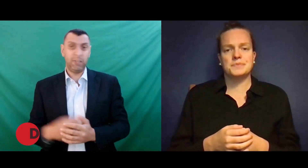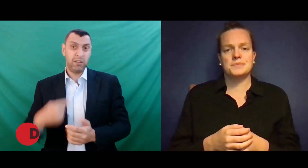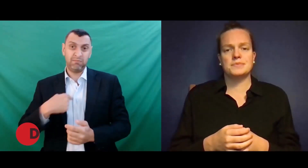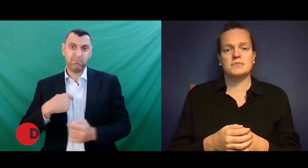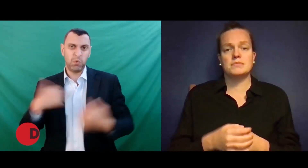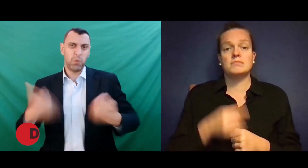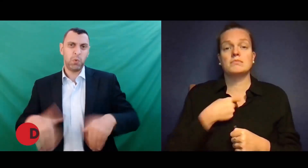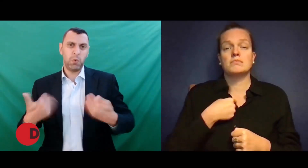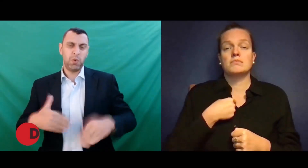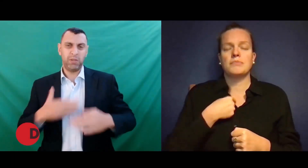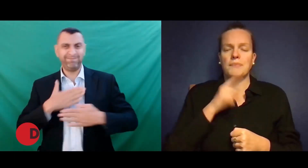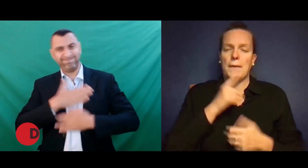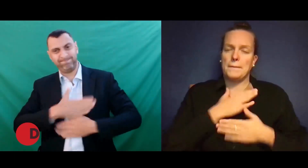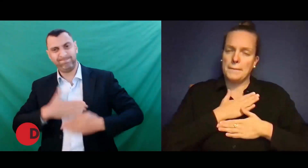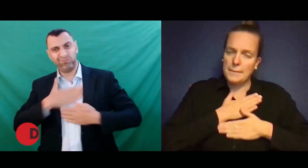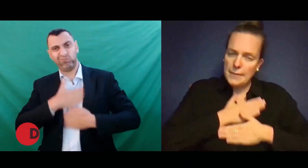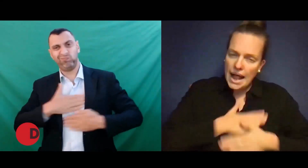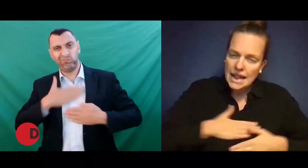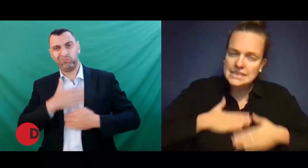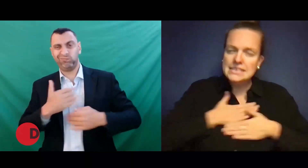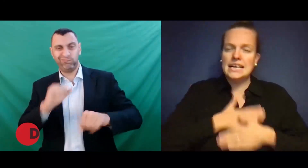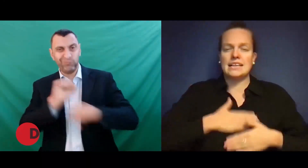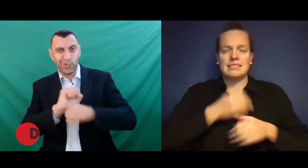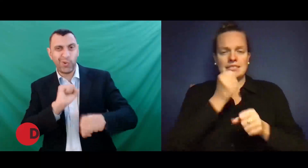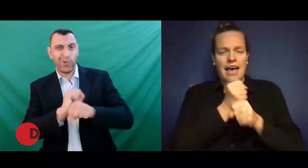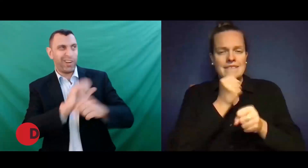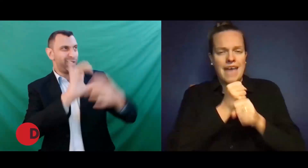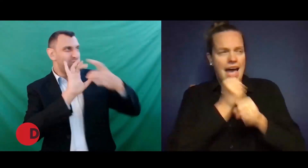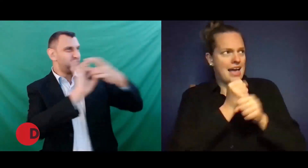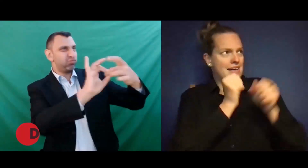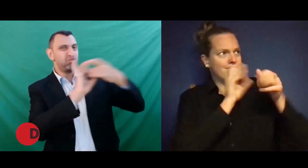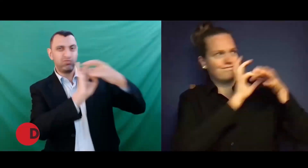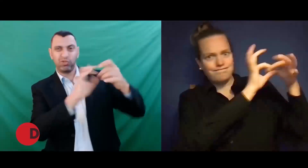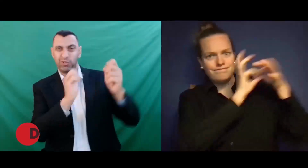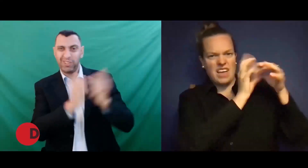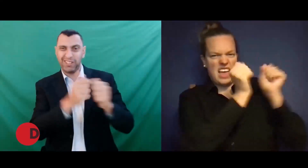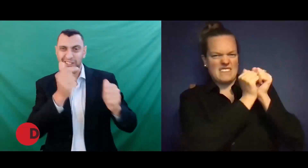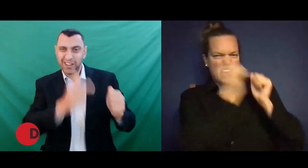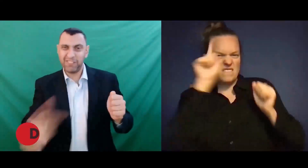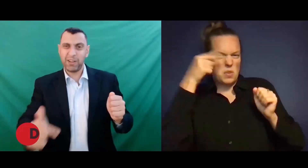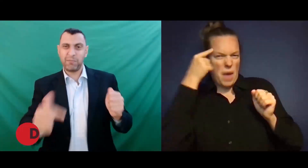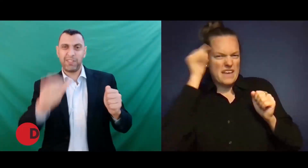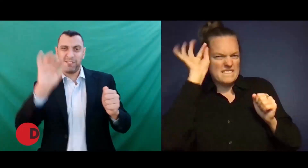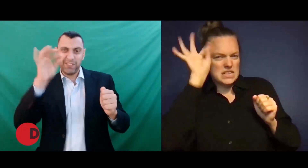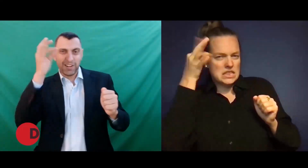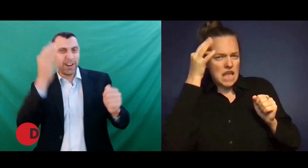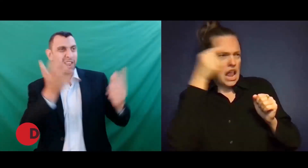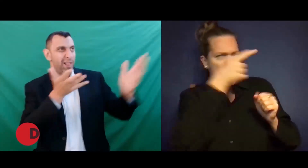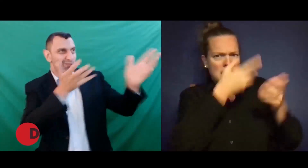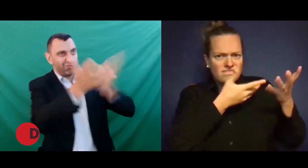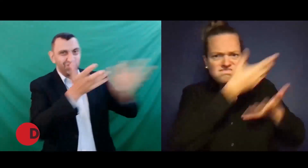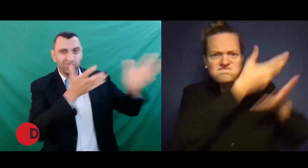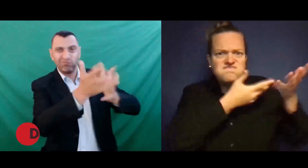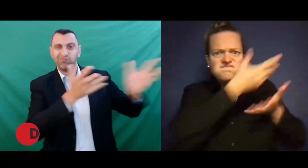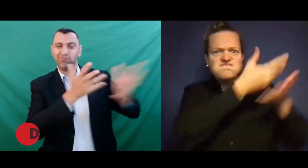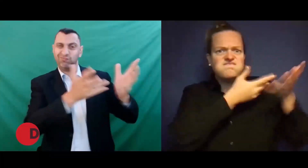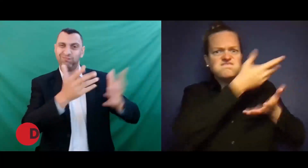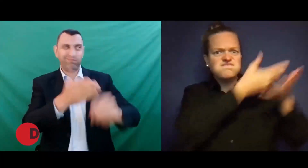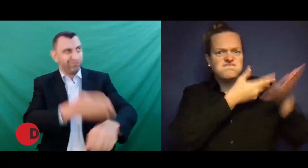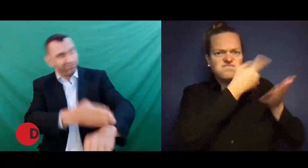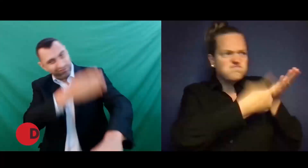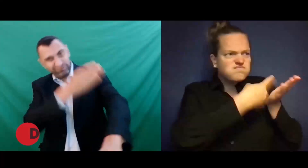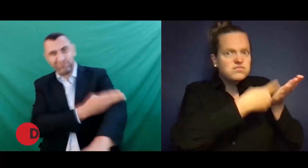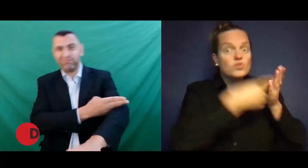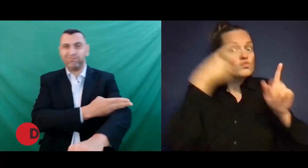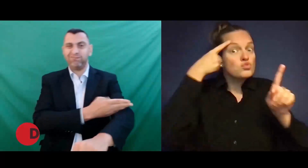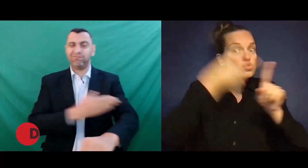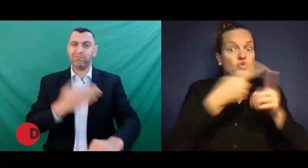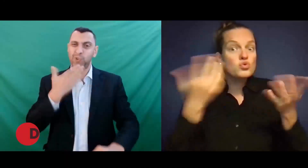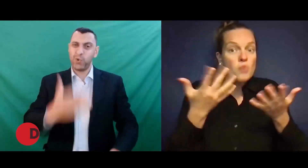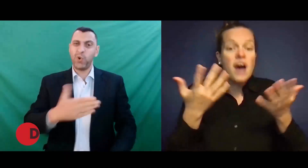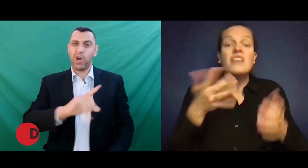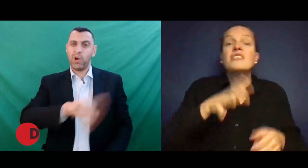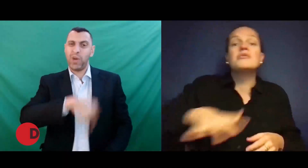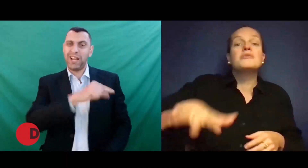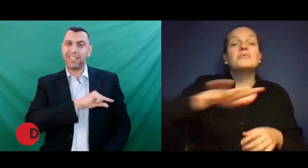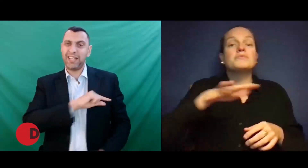The work with federal government departments was pure of joy as